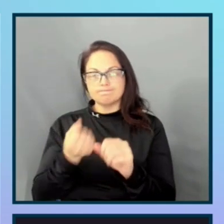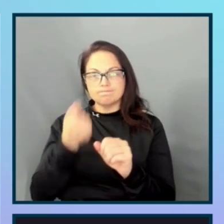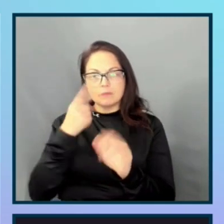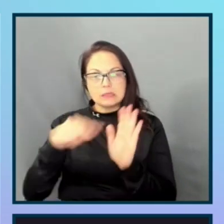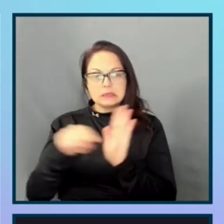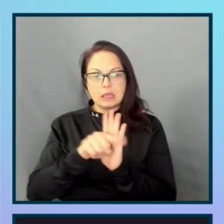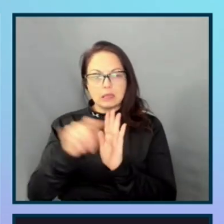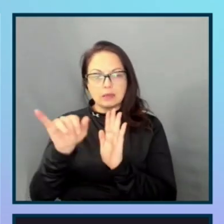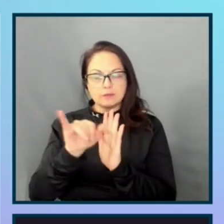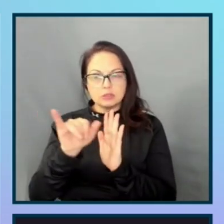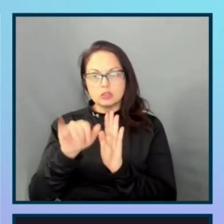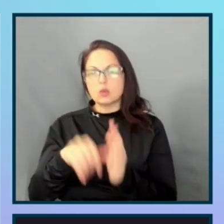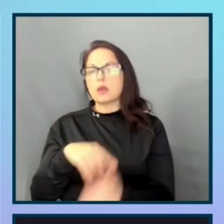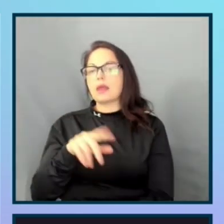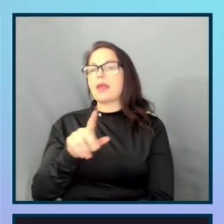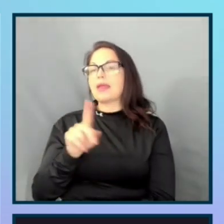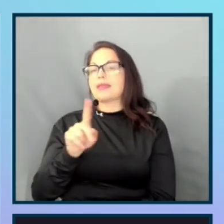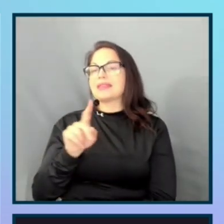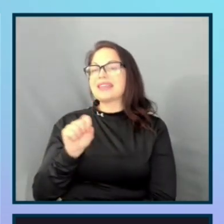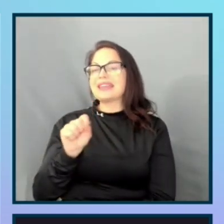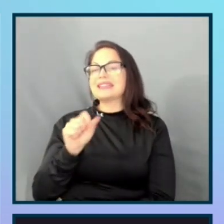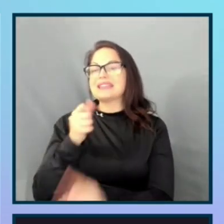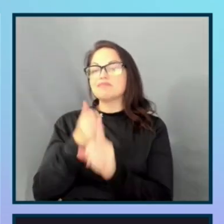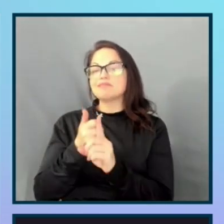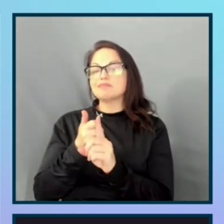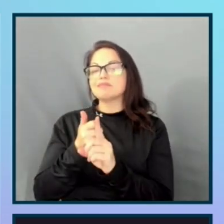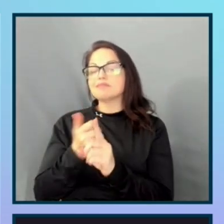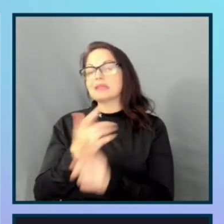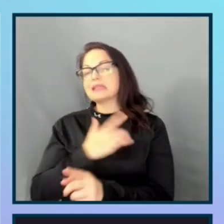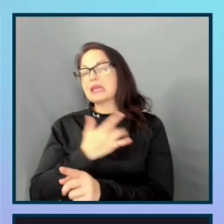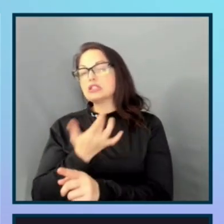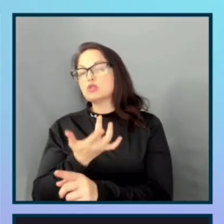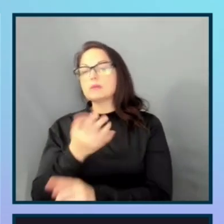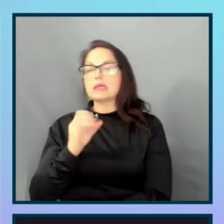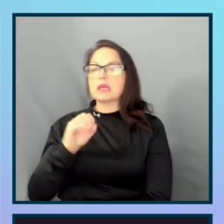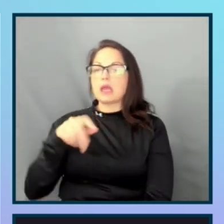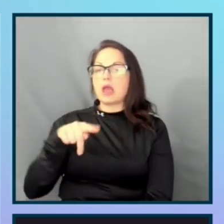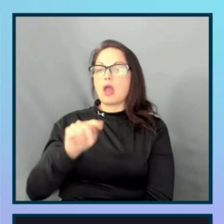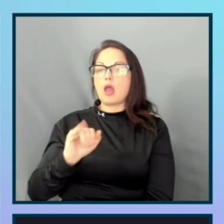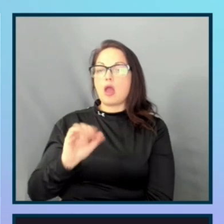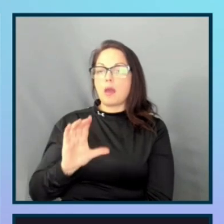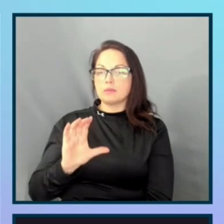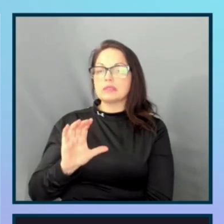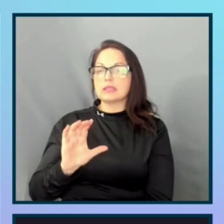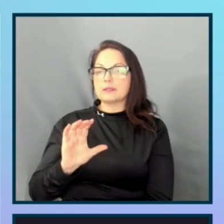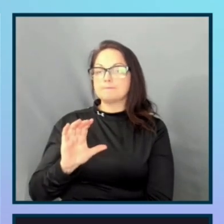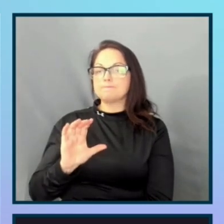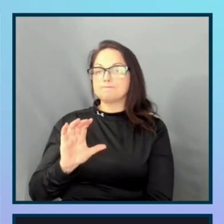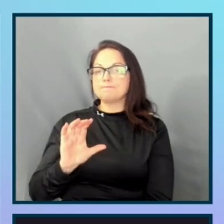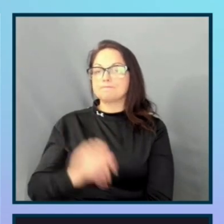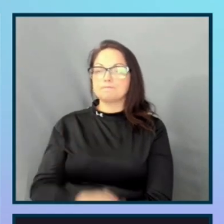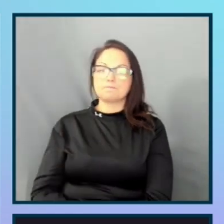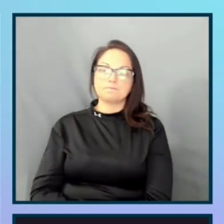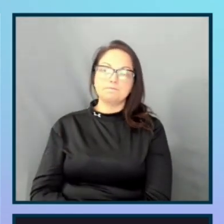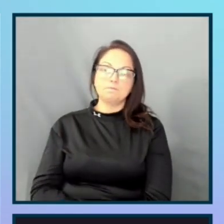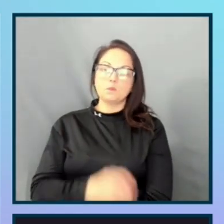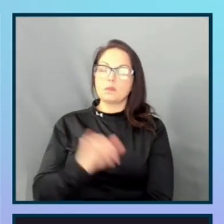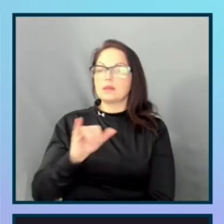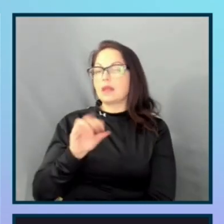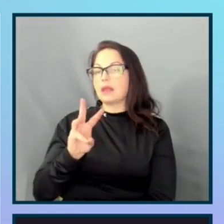The datasets themselves tend to be opt-in, which can bias survey results. Take for example, the way WebAim screen read the surveys.